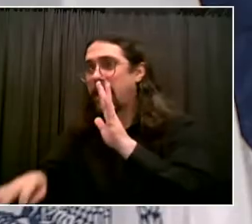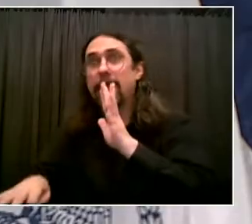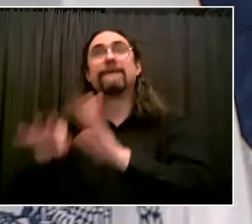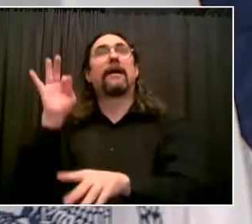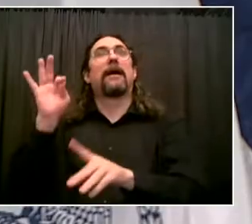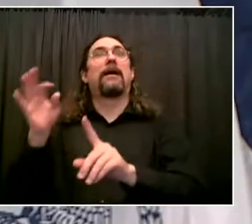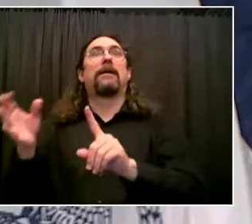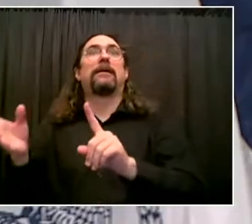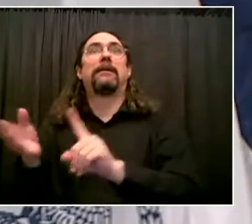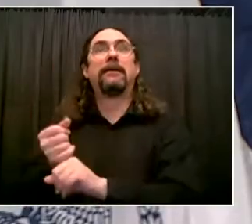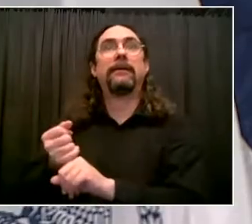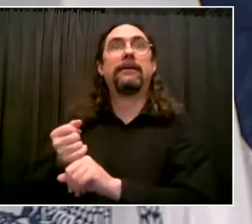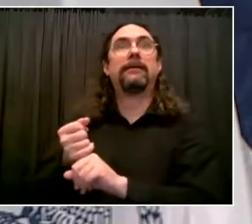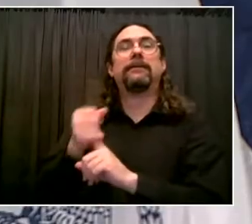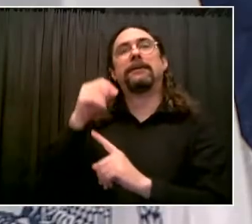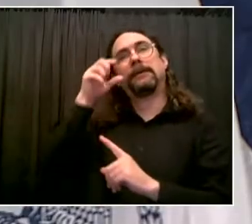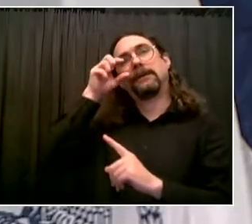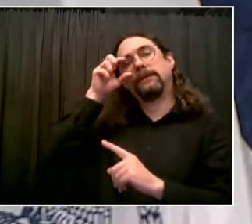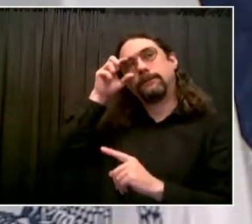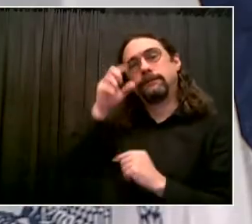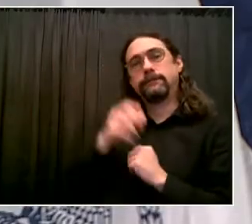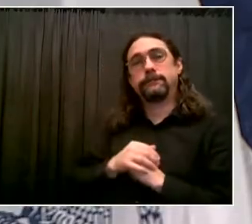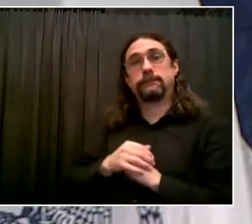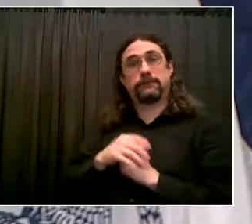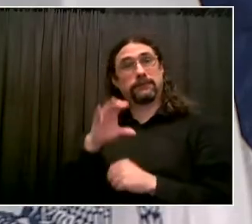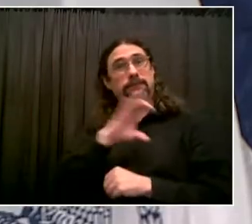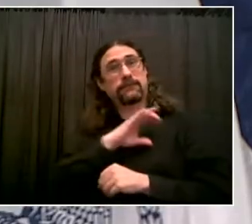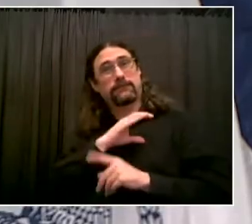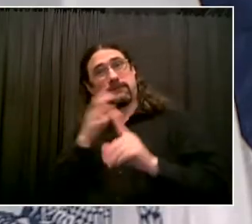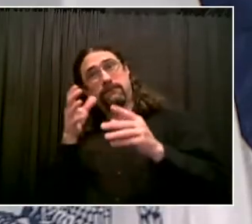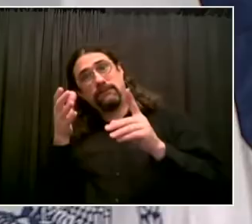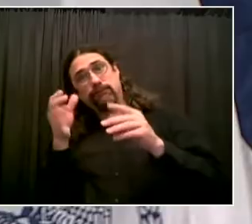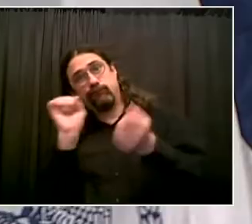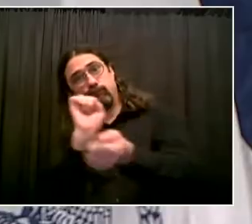YOU CAN HAVE THE POLICE DOING THEIR JOB IN AN AMAZING WAY, HIHGEST LEVEL OF